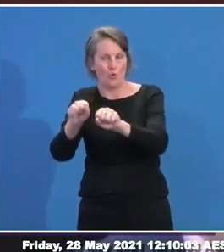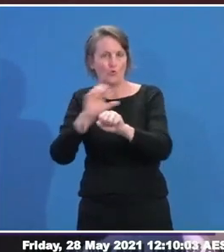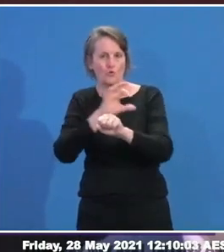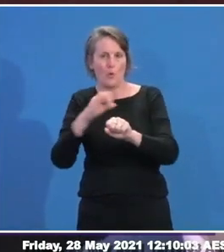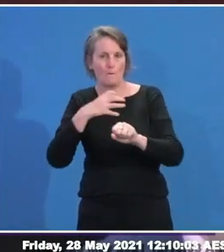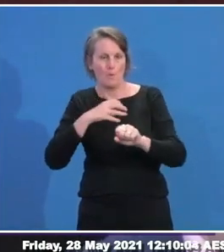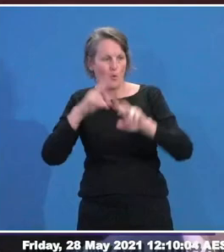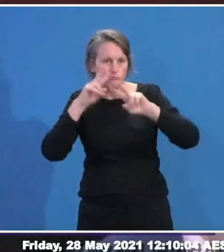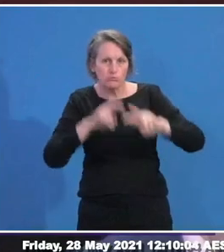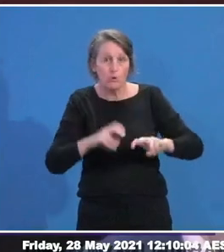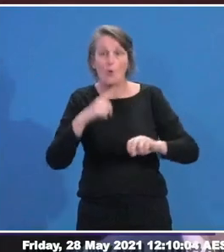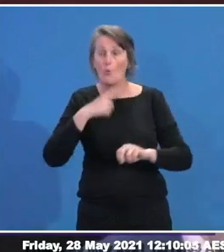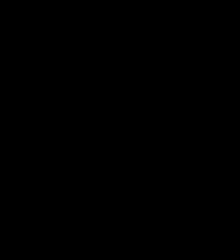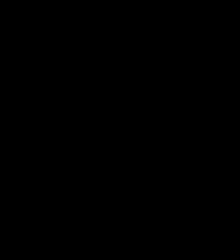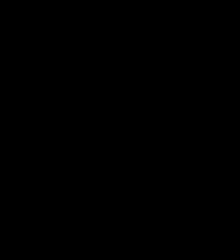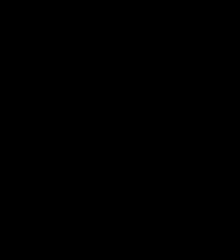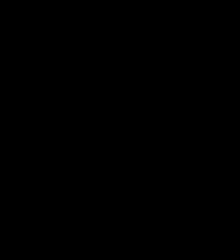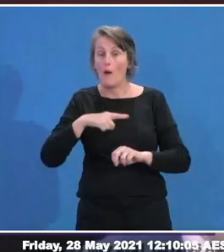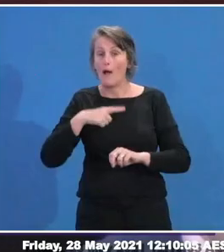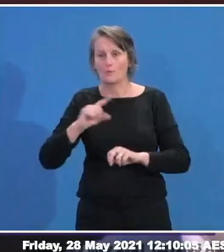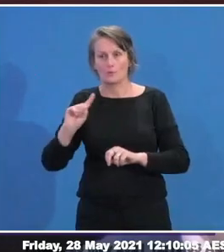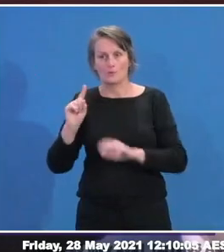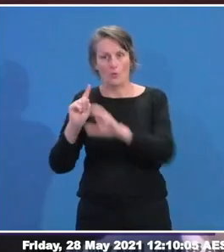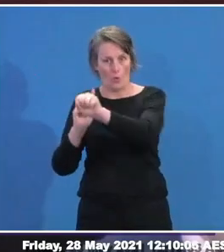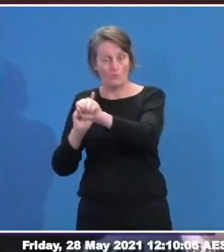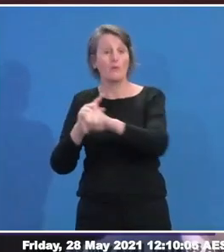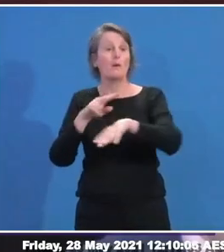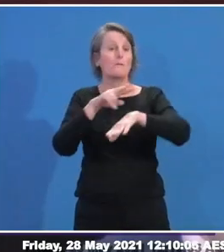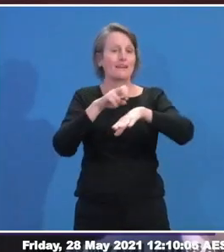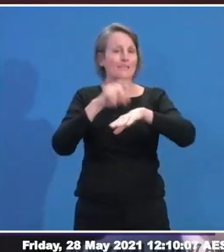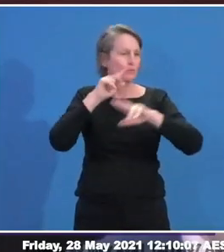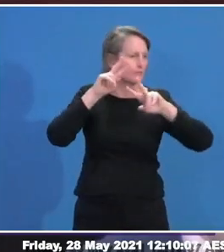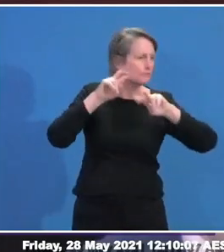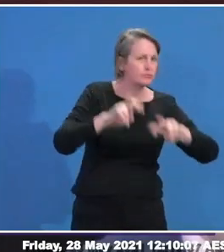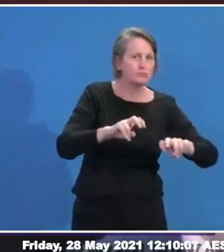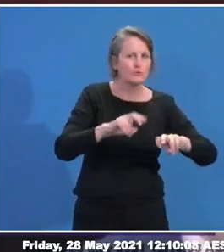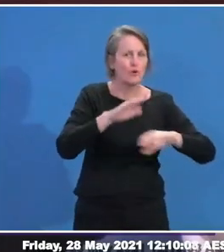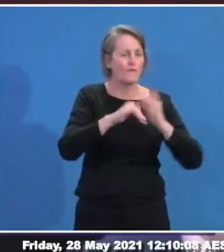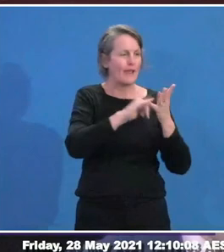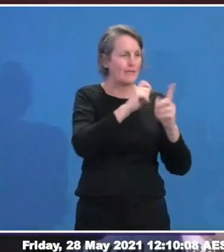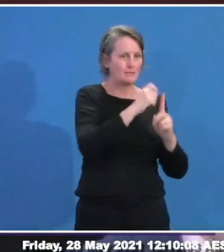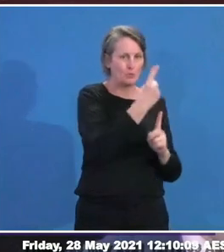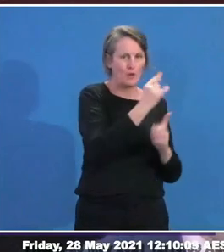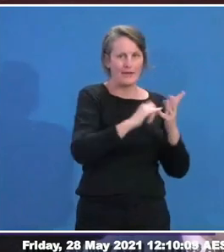the police Investigation into SP1 and SP2 was not compromised.